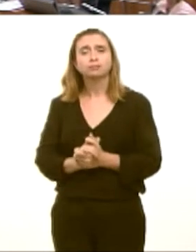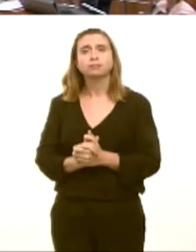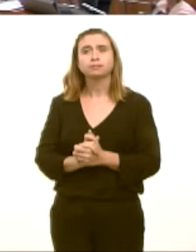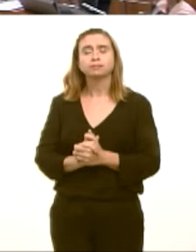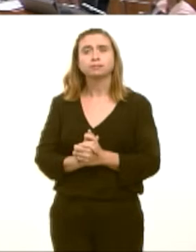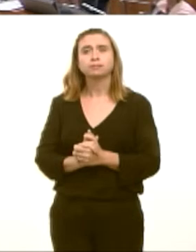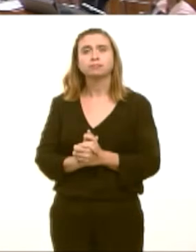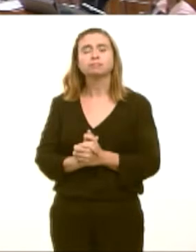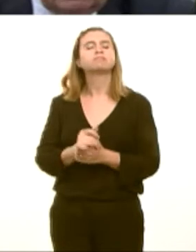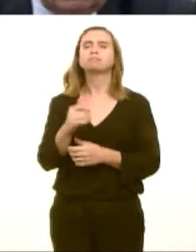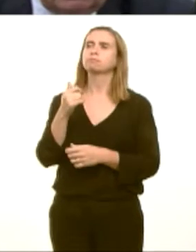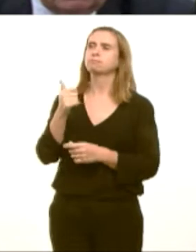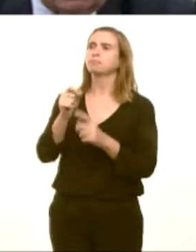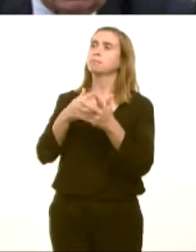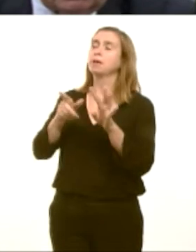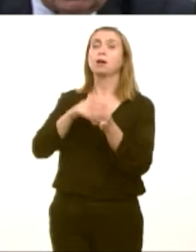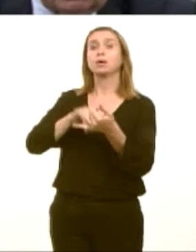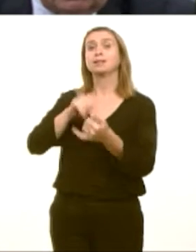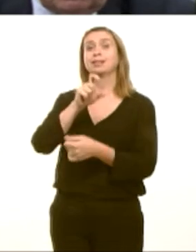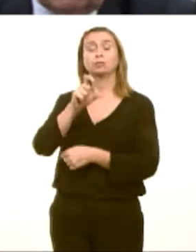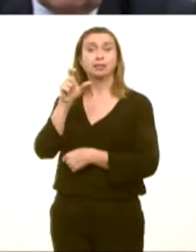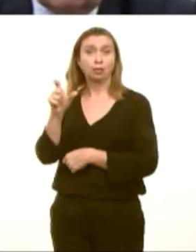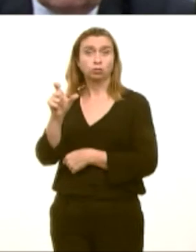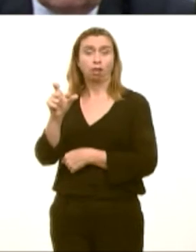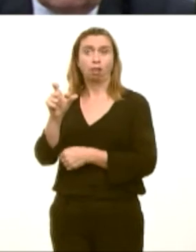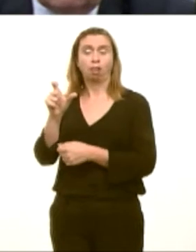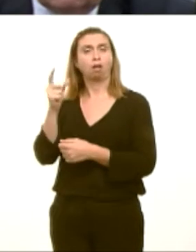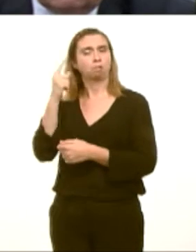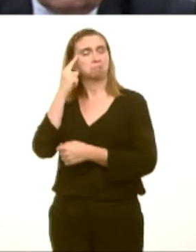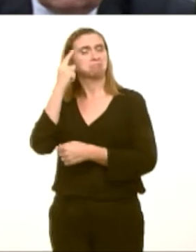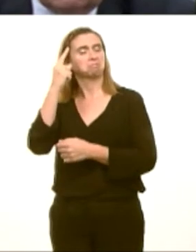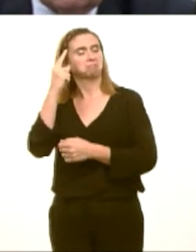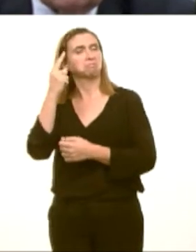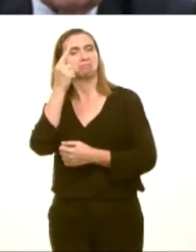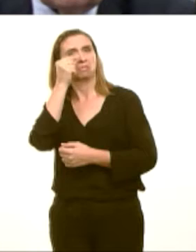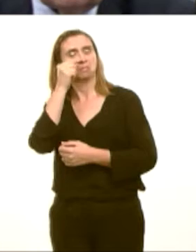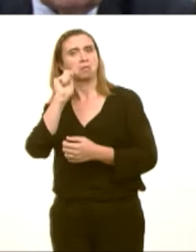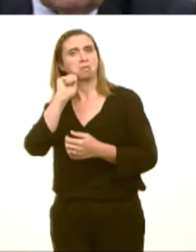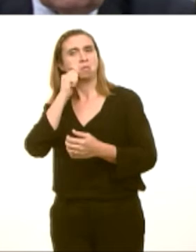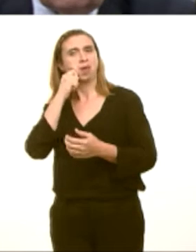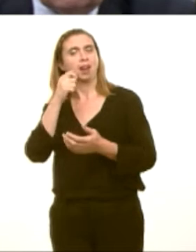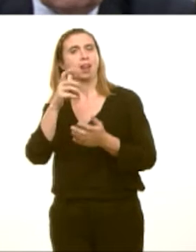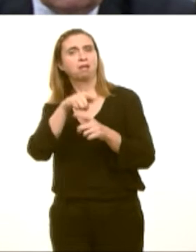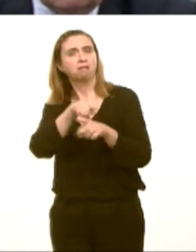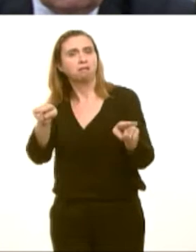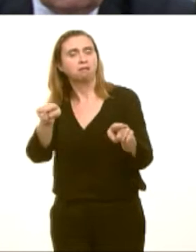Proposals by Powys County Council to introduce car parking charges in some towns in Brecon